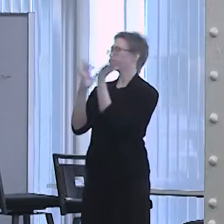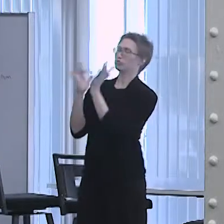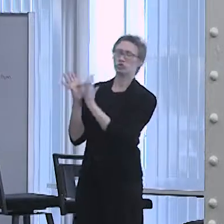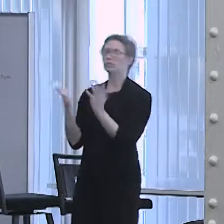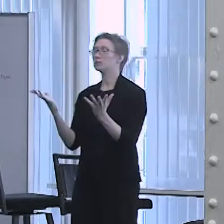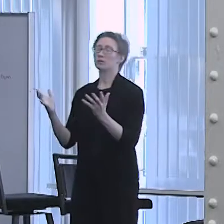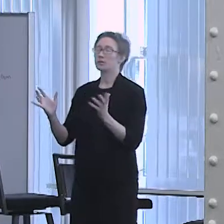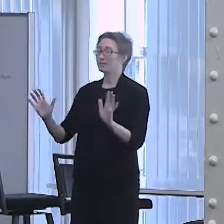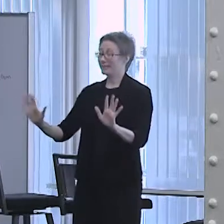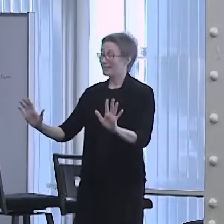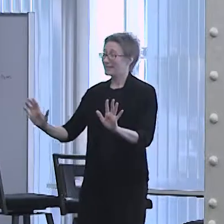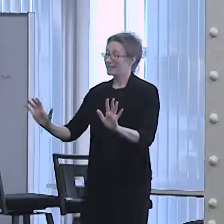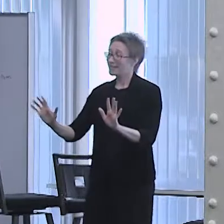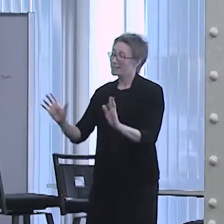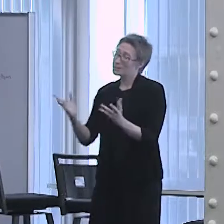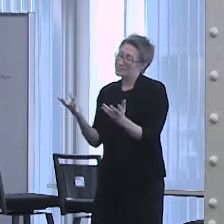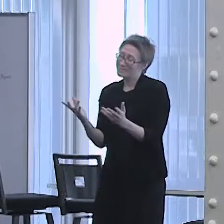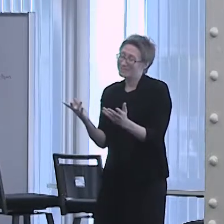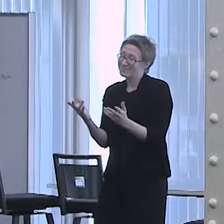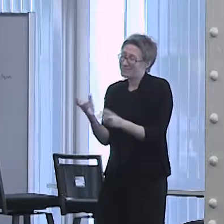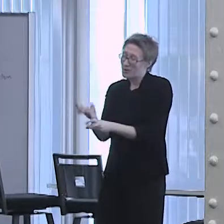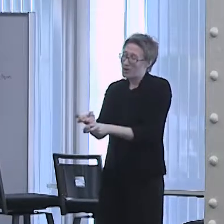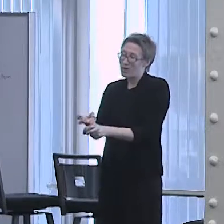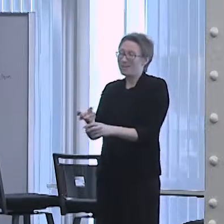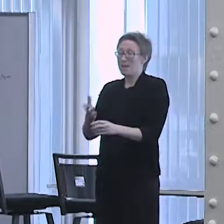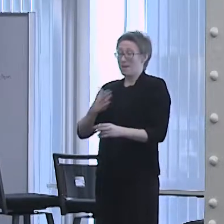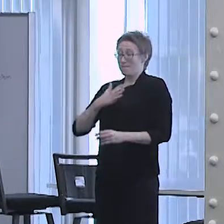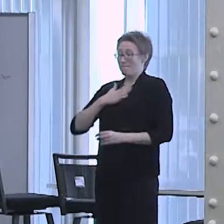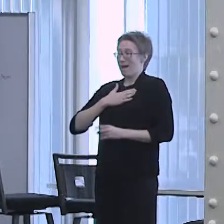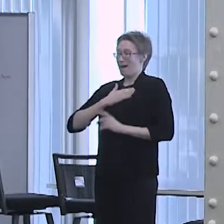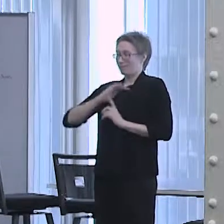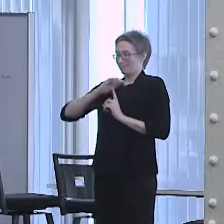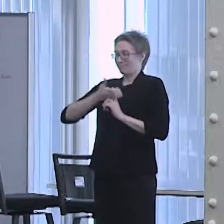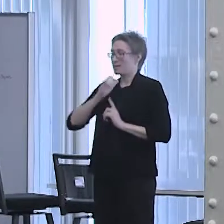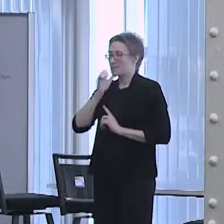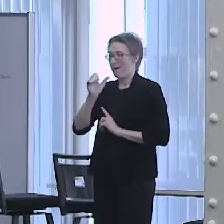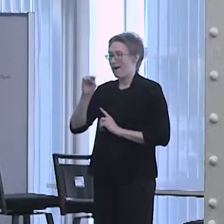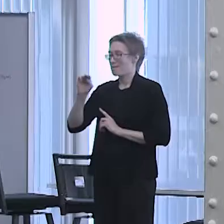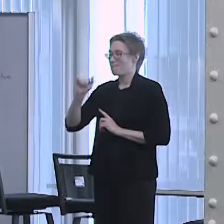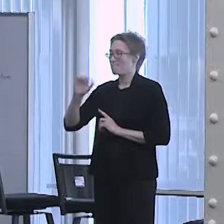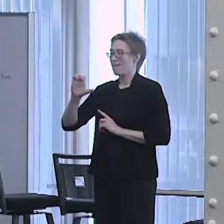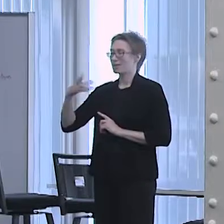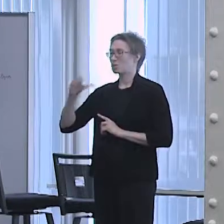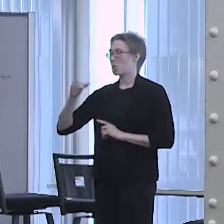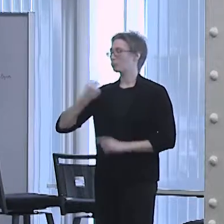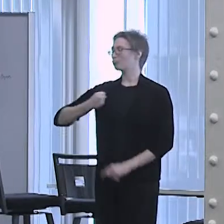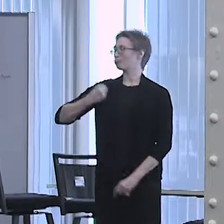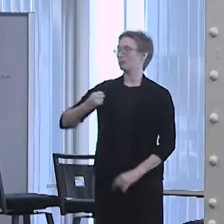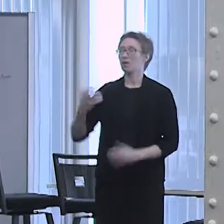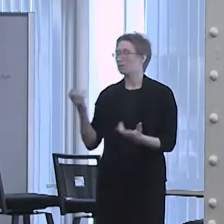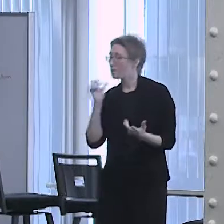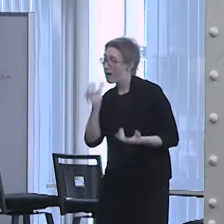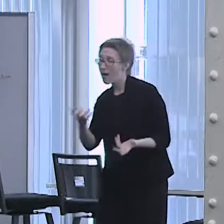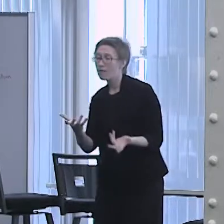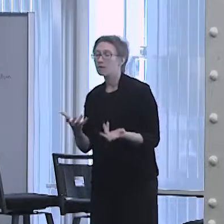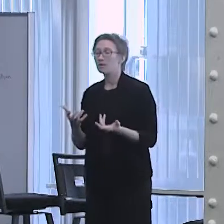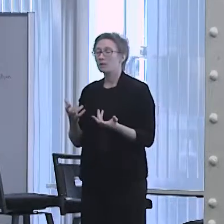wasn't, isn't, macho or butch. So some autistic people may not internalize gender and social roles